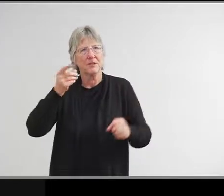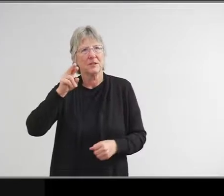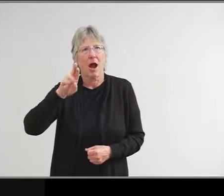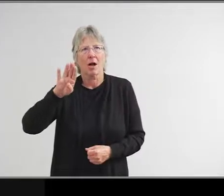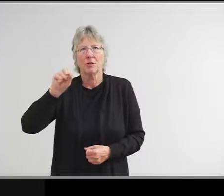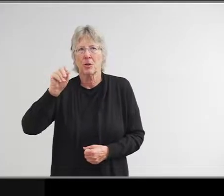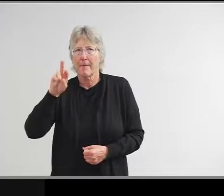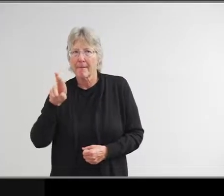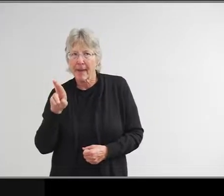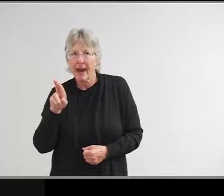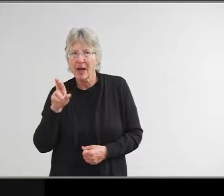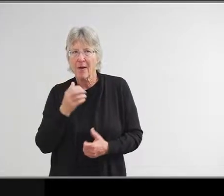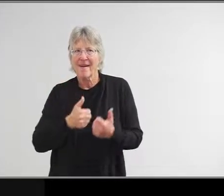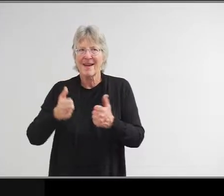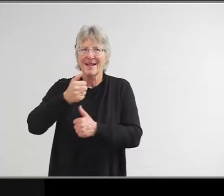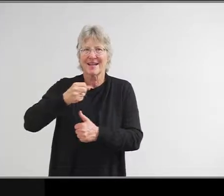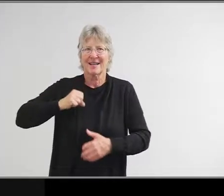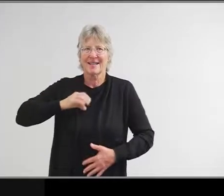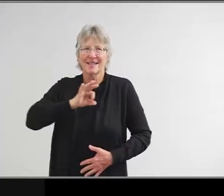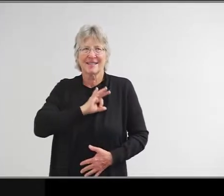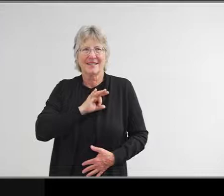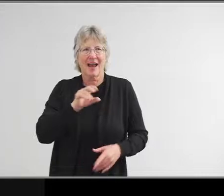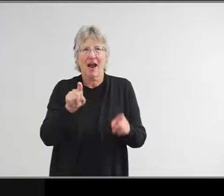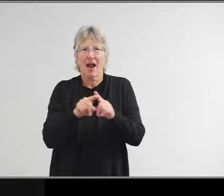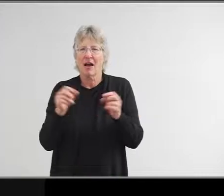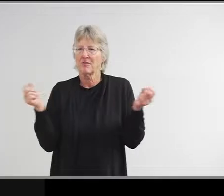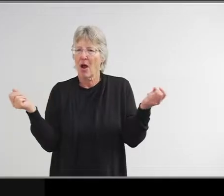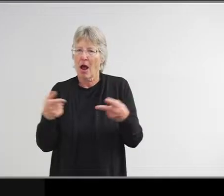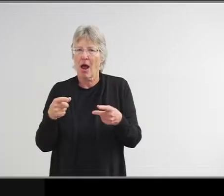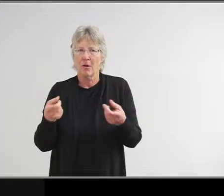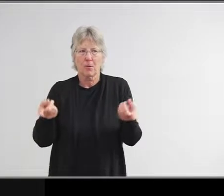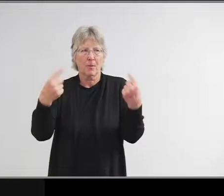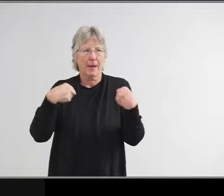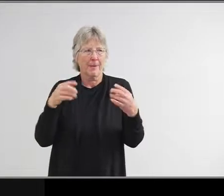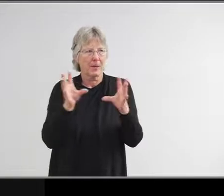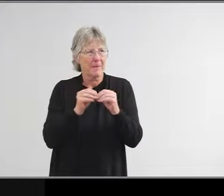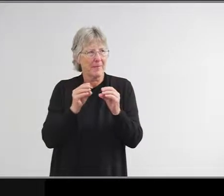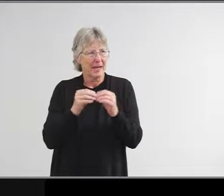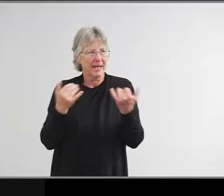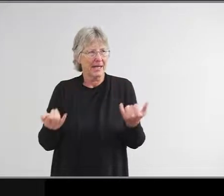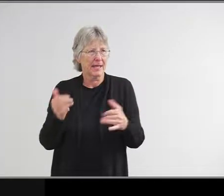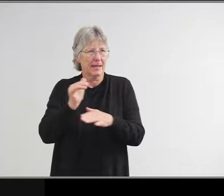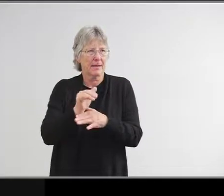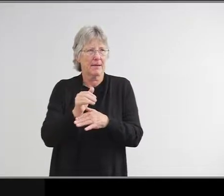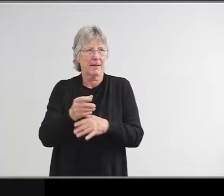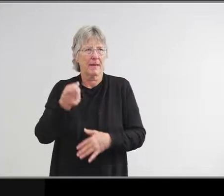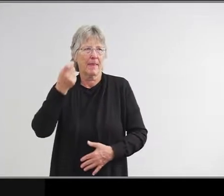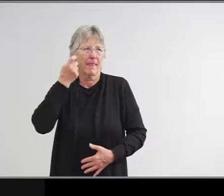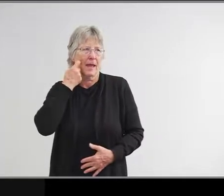executive staff and all who are attending this evening. This recent quote by ALH